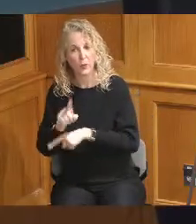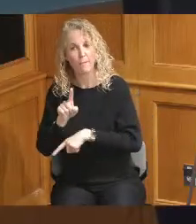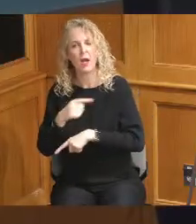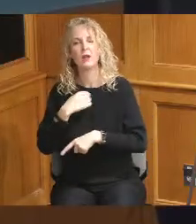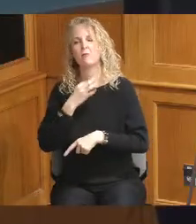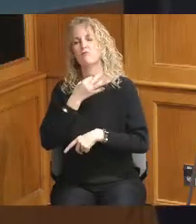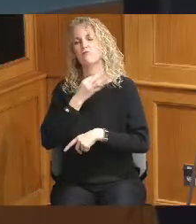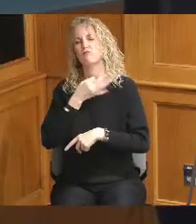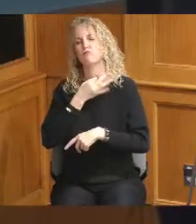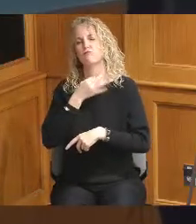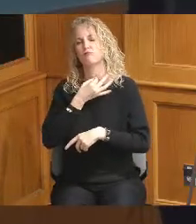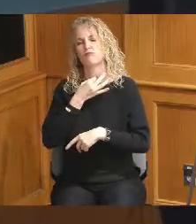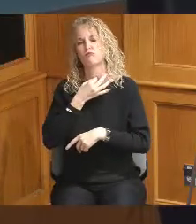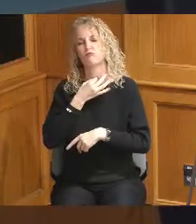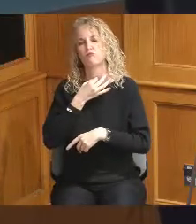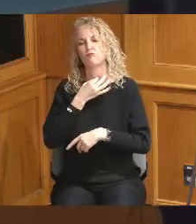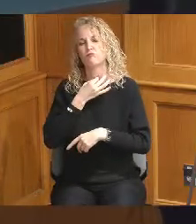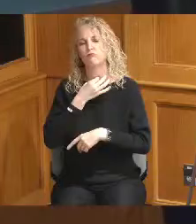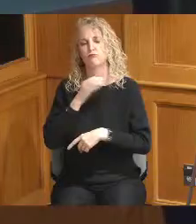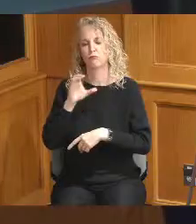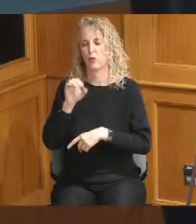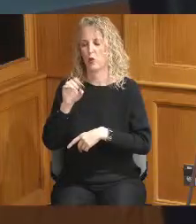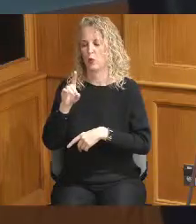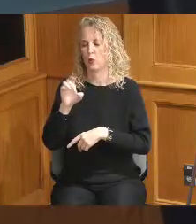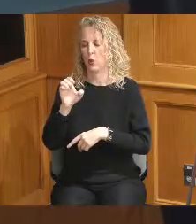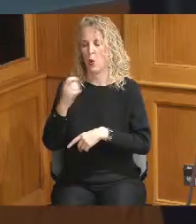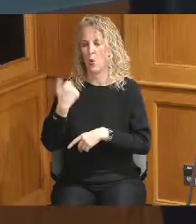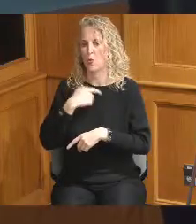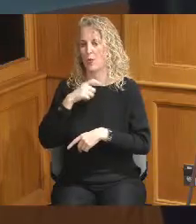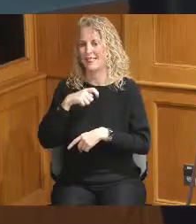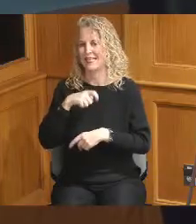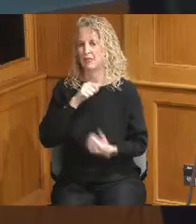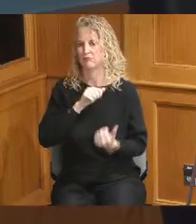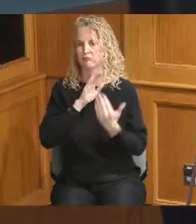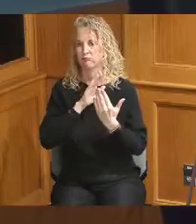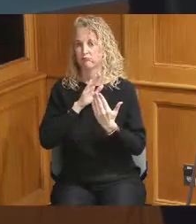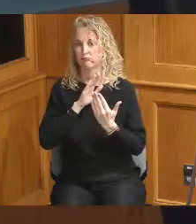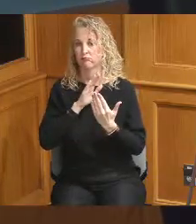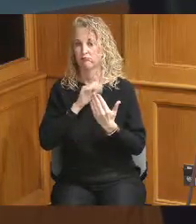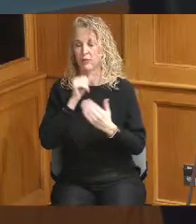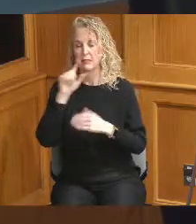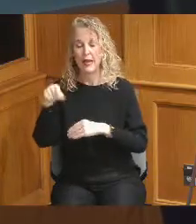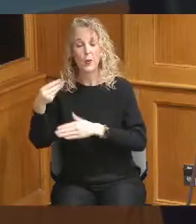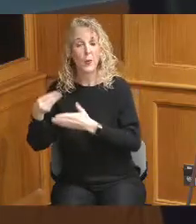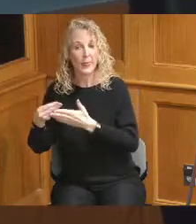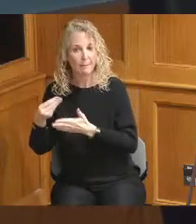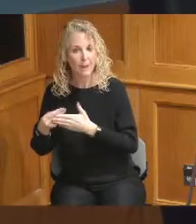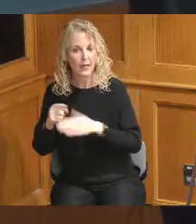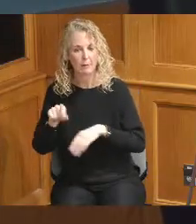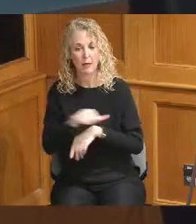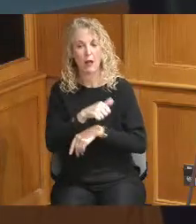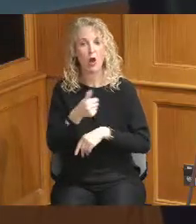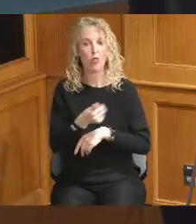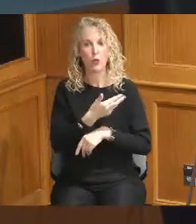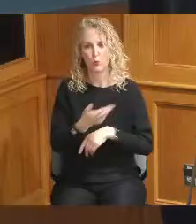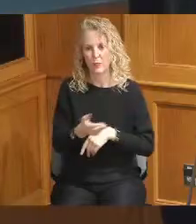to know in the future what strategies you think Beyond just fund we could employ to provide for